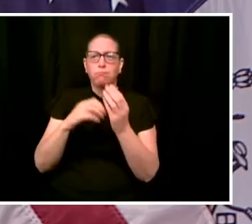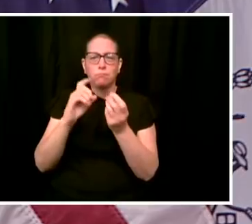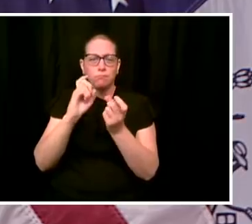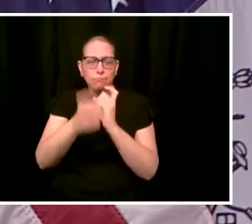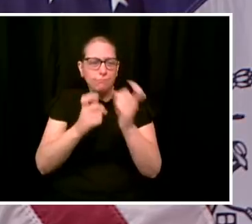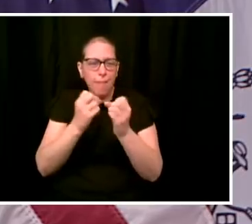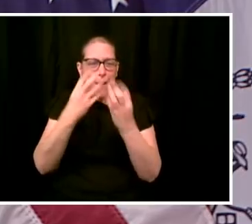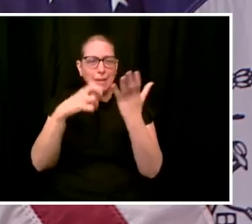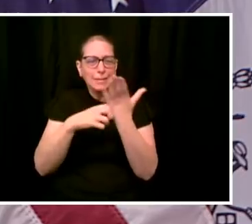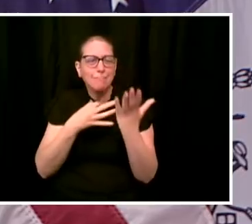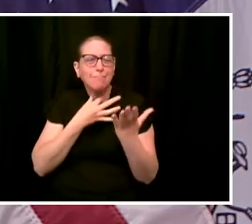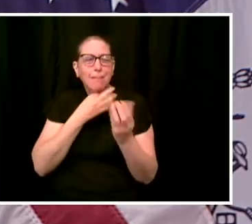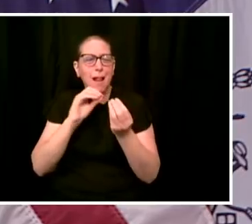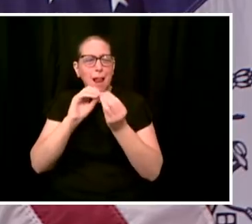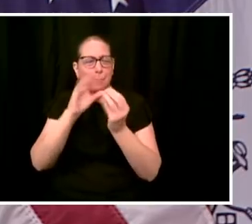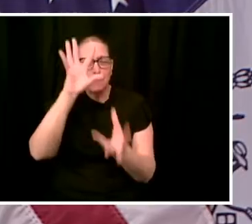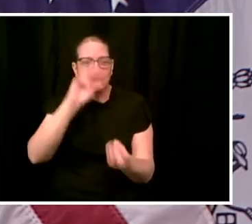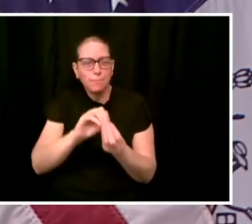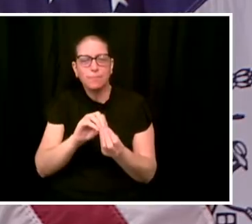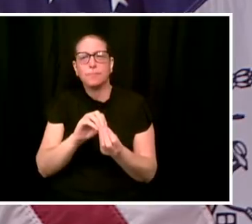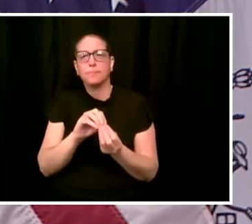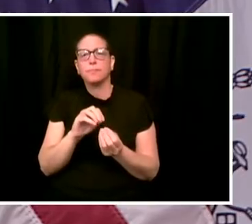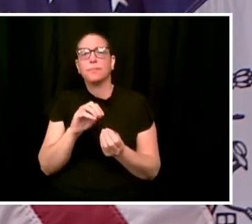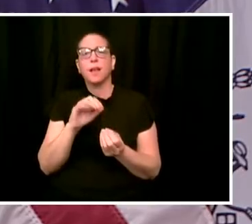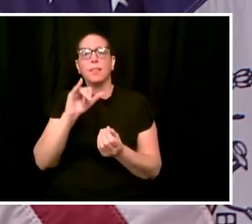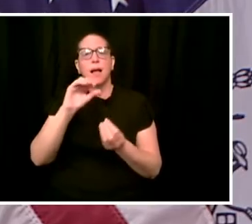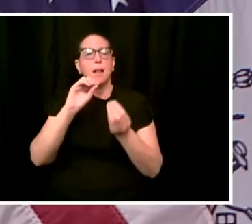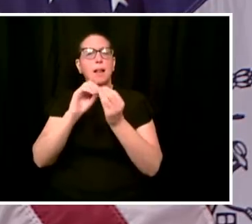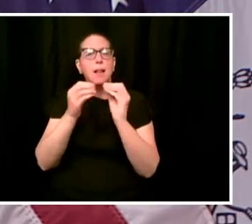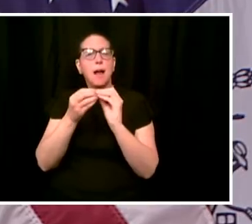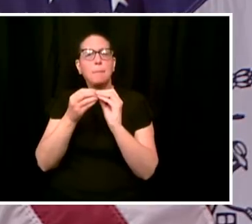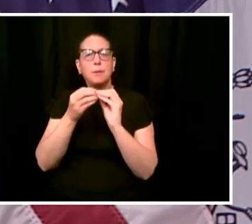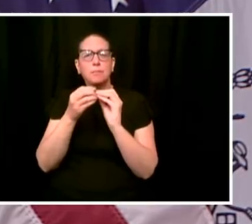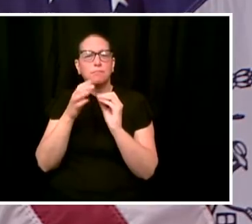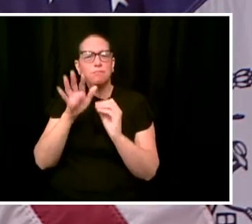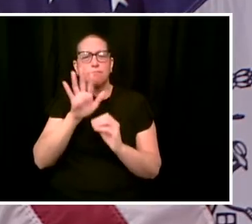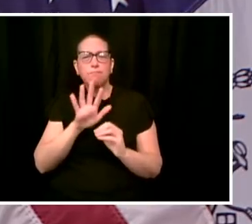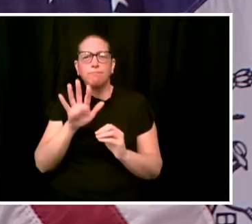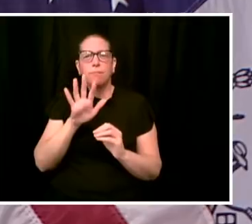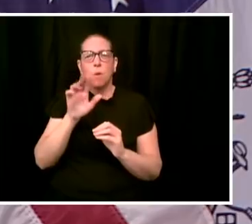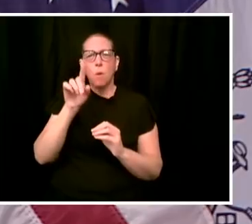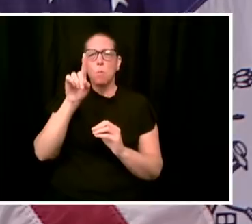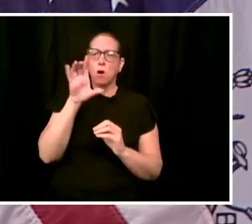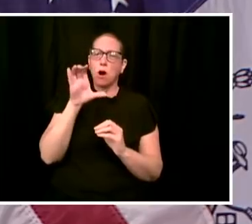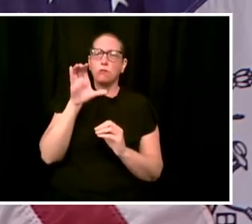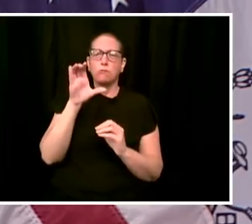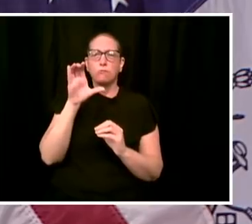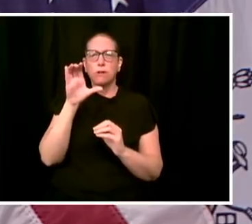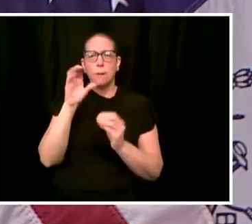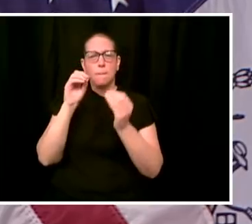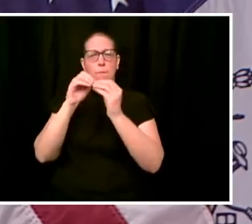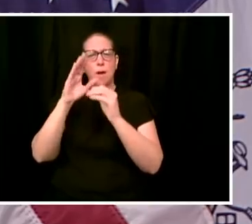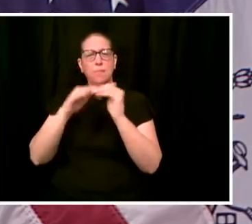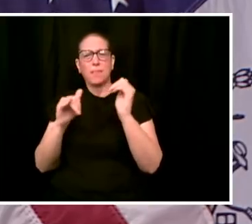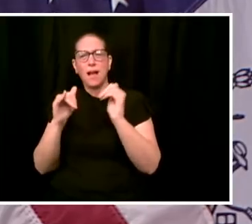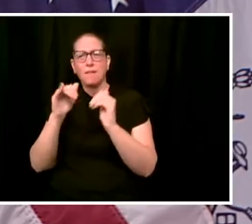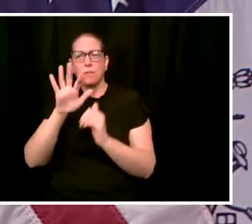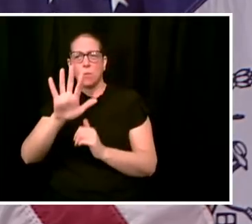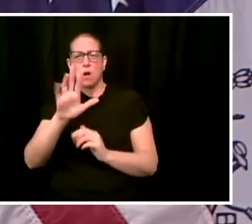SUBSTANCES ISSUES ARE BETWEEN MARCH 16th AND MAY 5th ARE ATEA LST10 0 MO TREHAN WH AT WAS REPORTED LAST